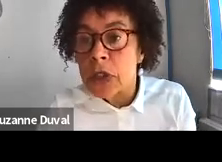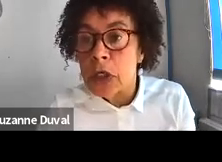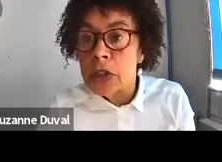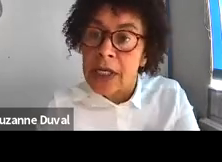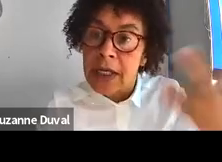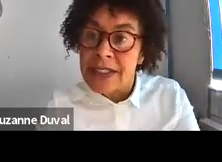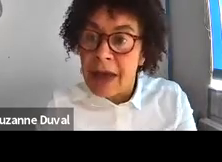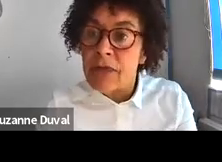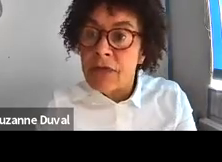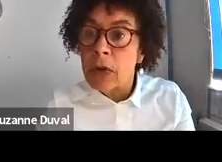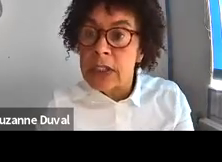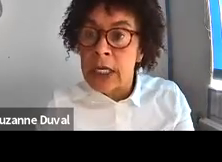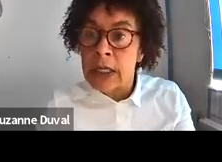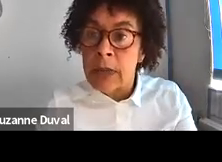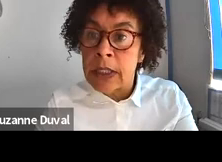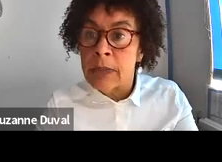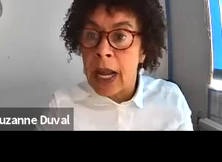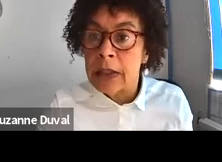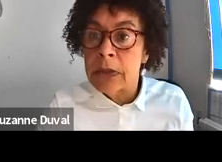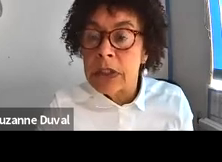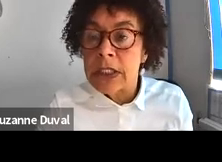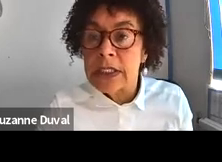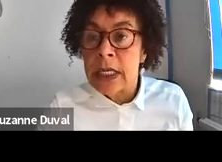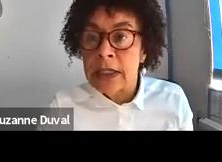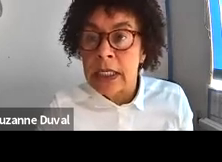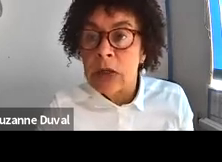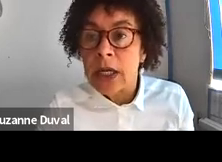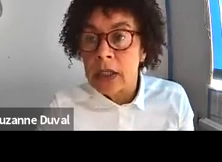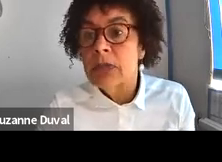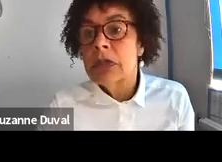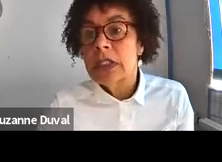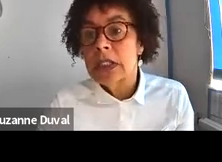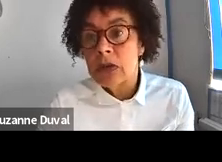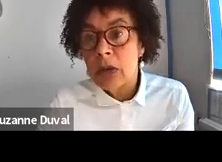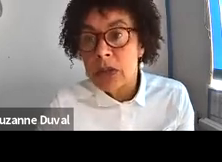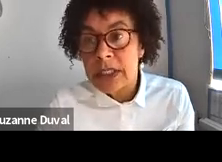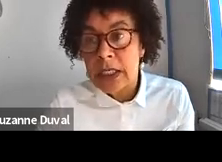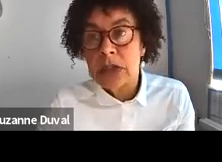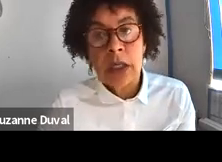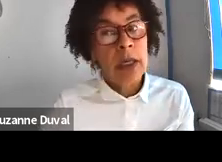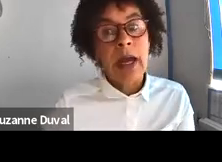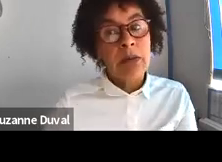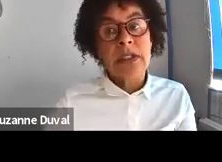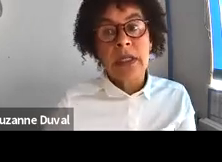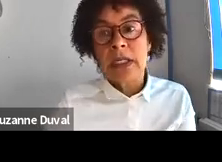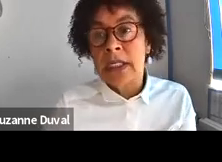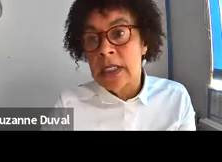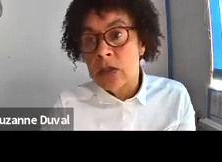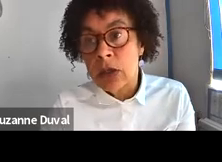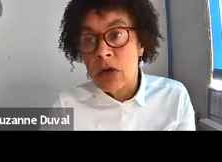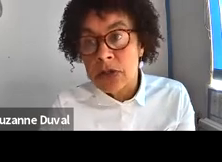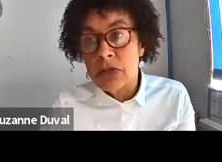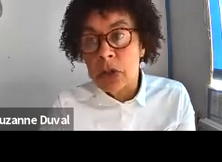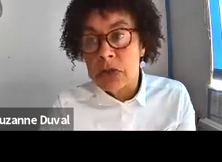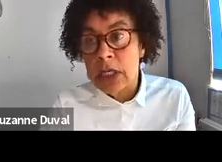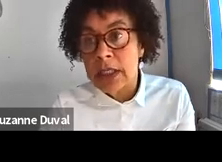David Wilkins: You know very true recognizing that you know the diets are changing drastically within some communities, but also, maybe, seeing that you know in older generations.